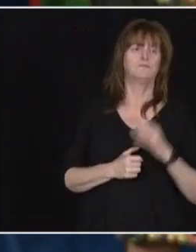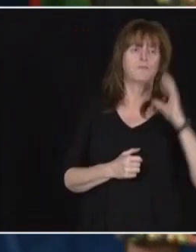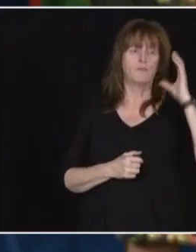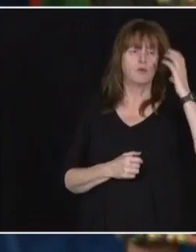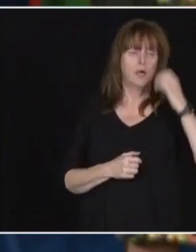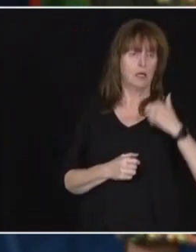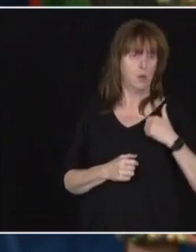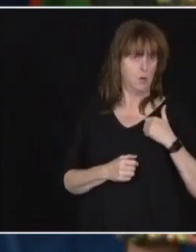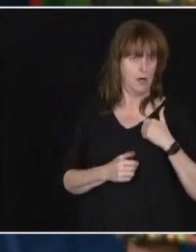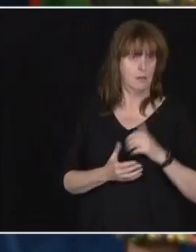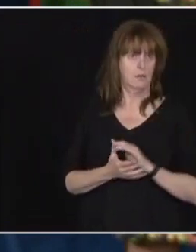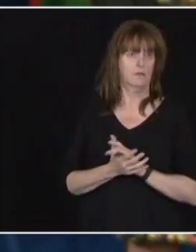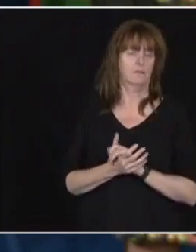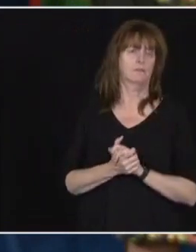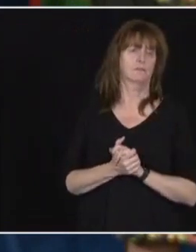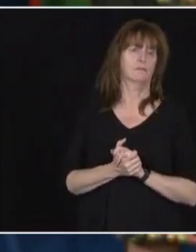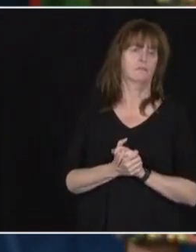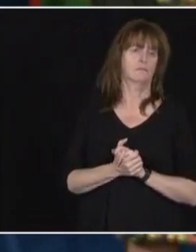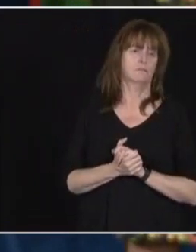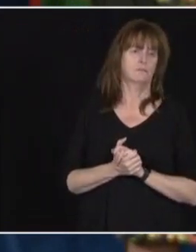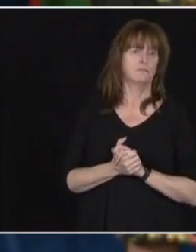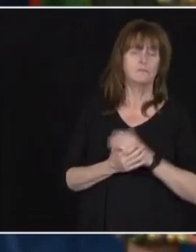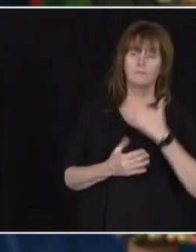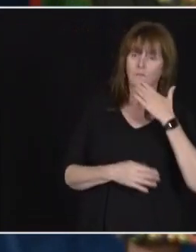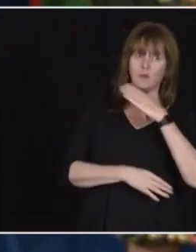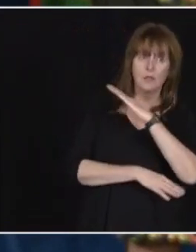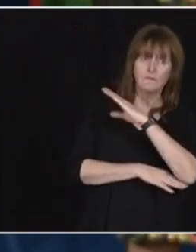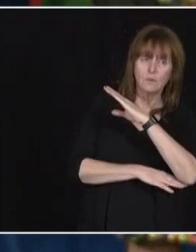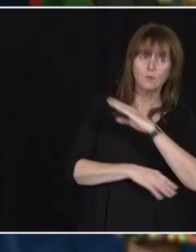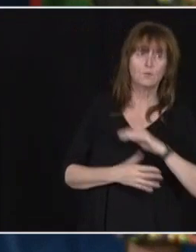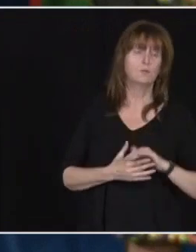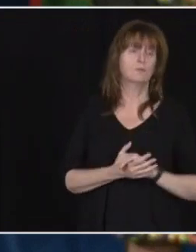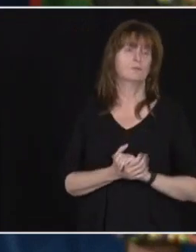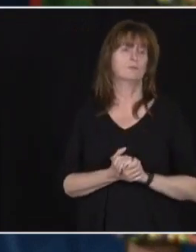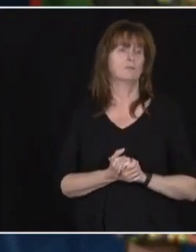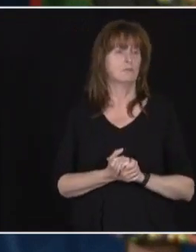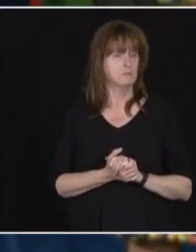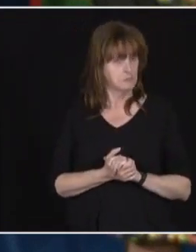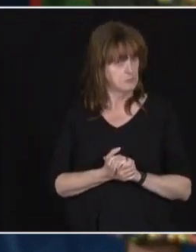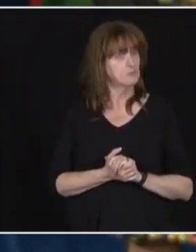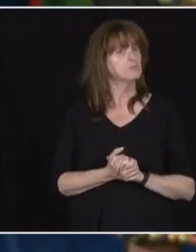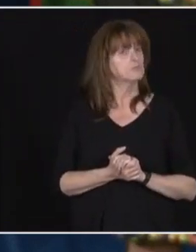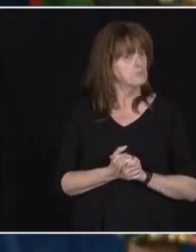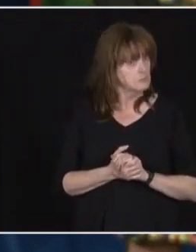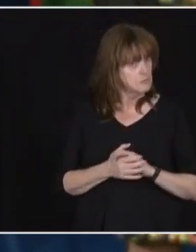Next question. Good afternoon,